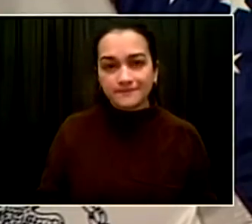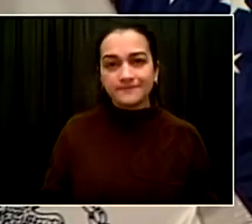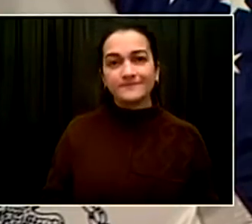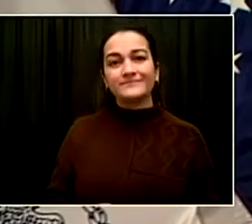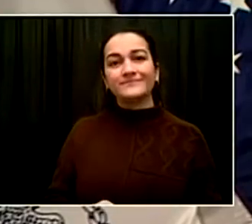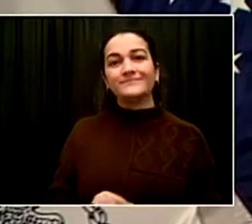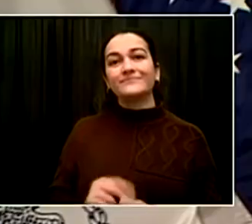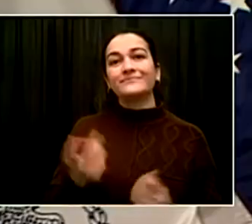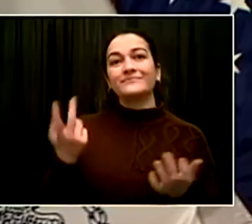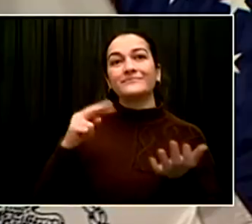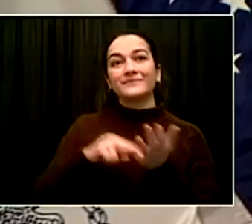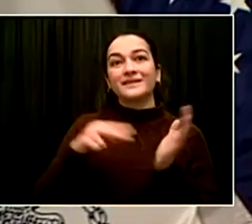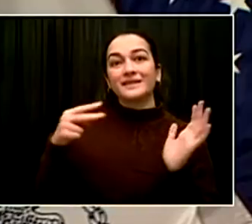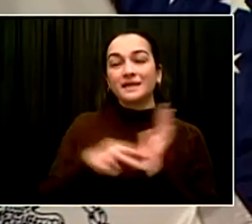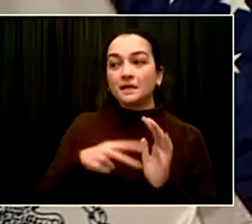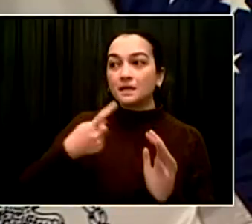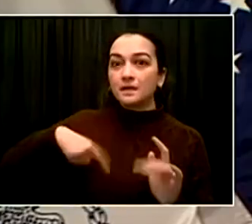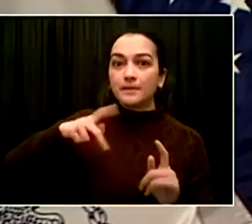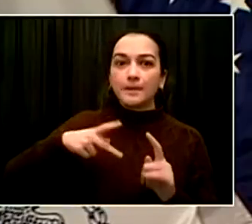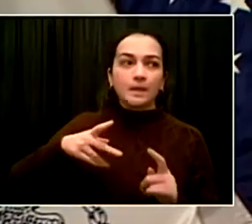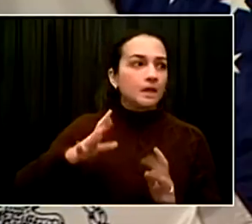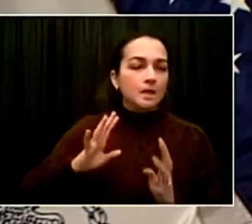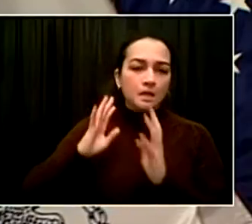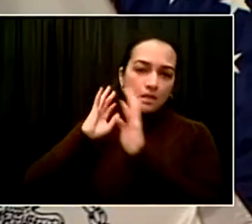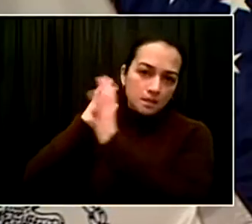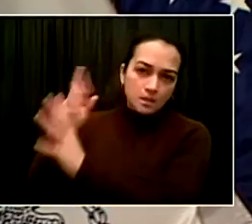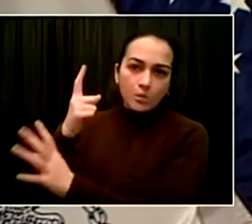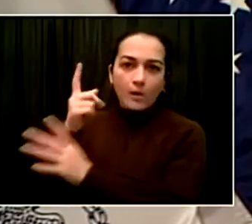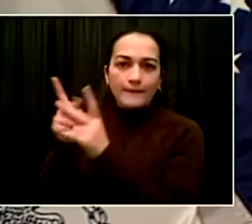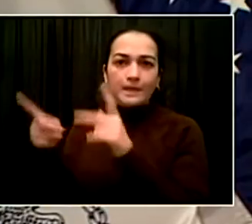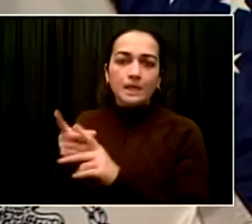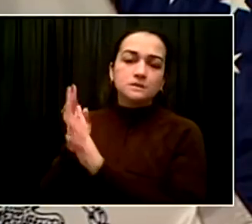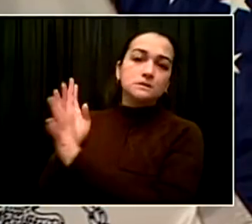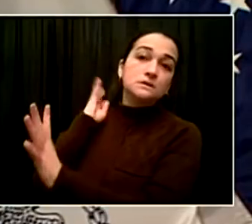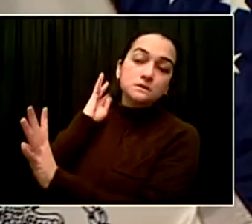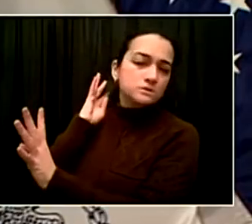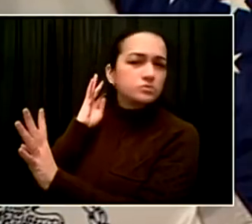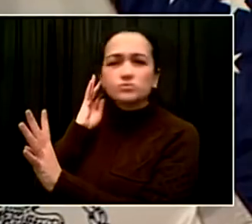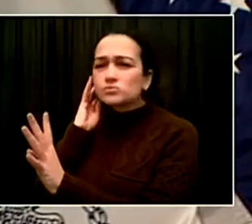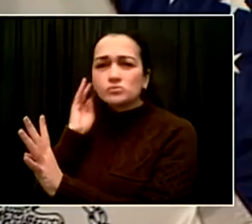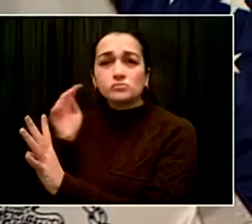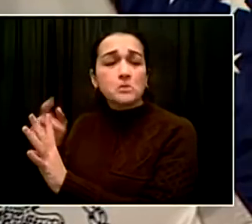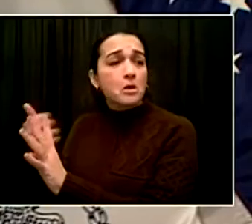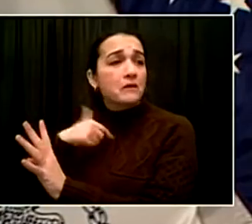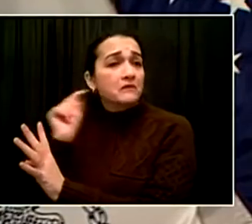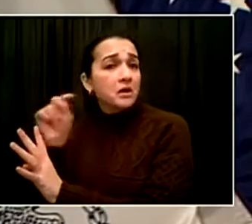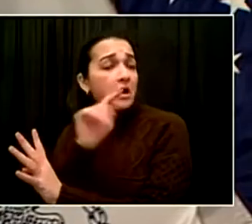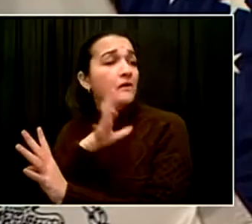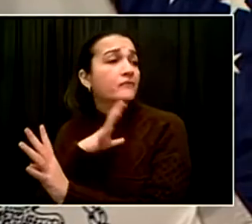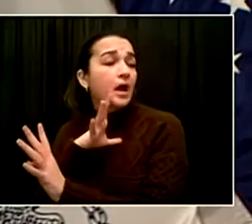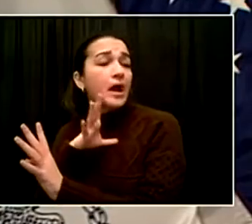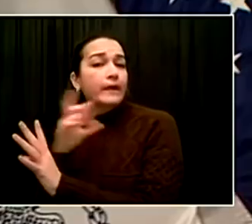WE ARE GOING TO KEEP ADDING. WHAT WE ARE TRYING TO DO IS úBRING IN AT-HOME TEST CAPACITY AS WELL. AGAIN, WORKING CLOSELY WITH THE FEDERAL AND STATE GOVERNMENT ON THAT.